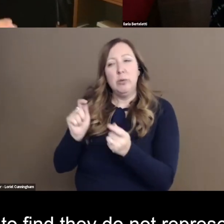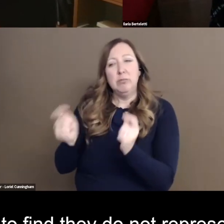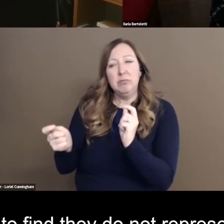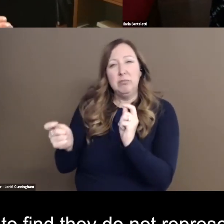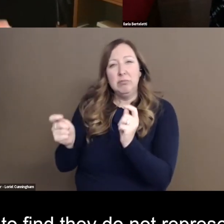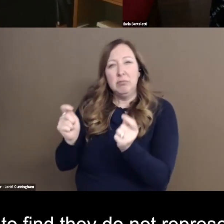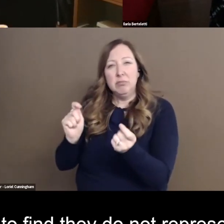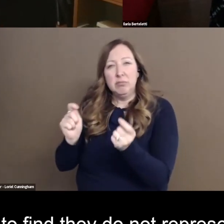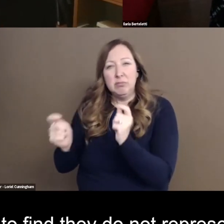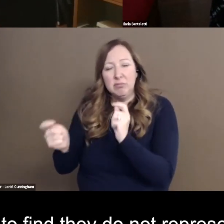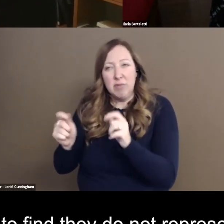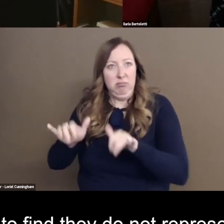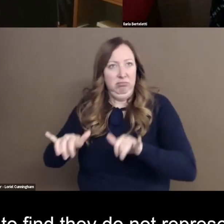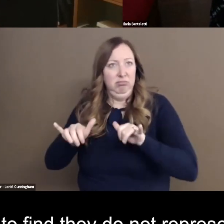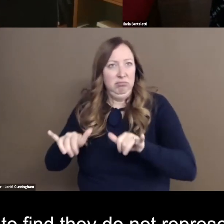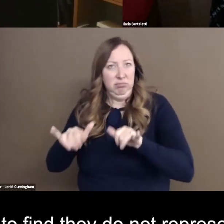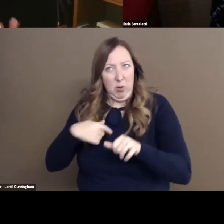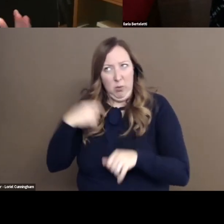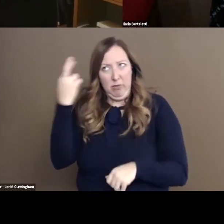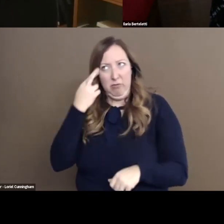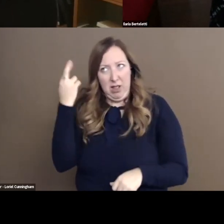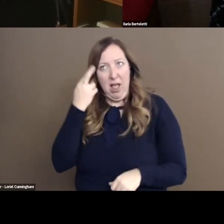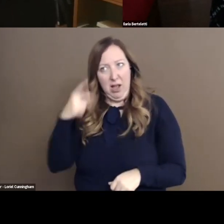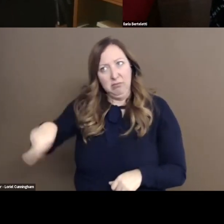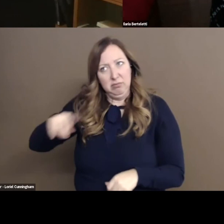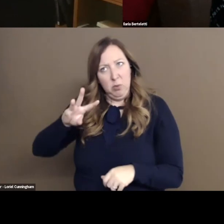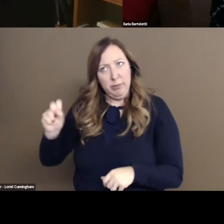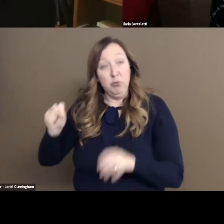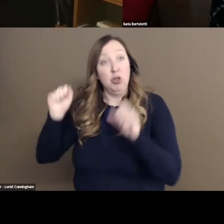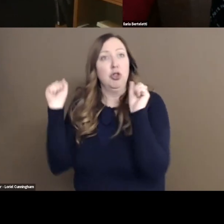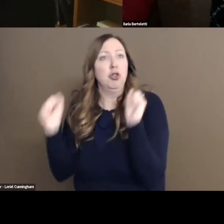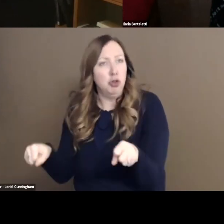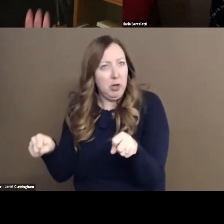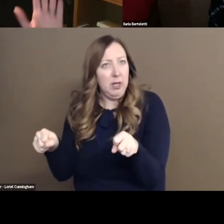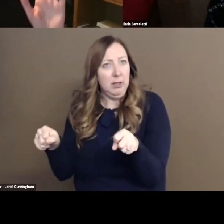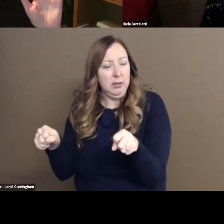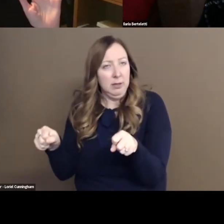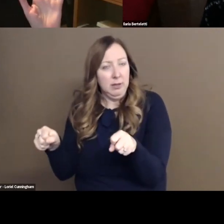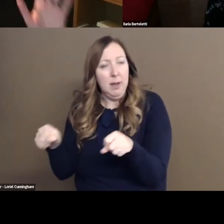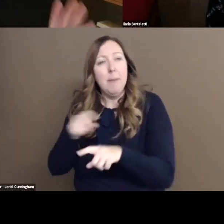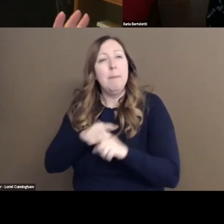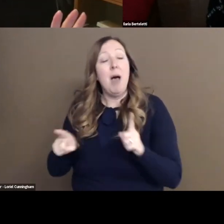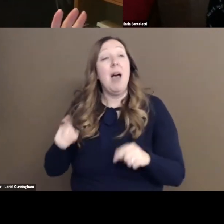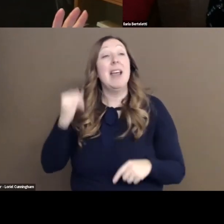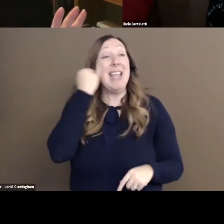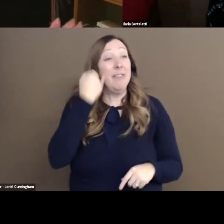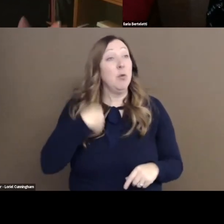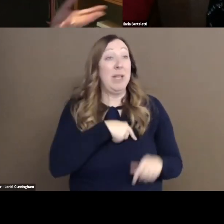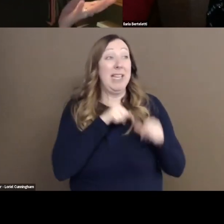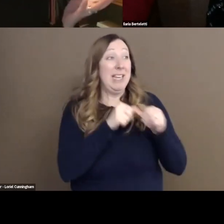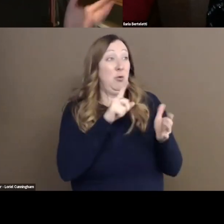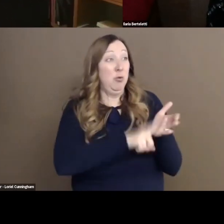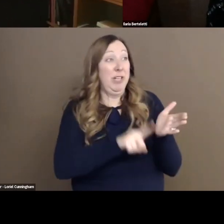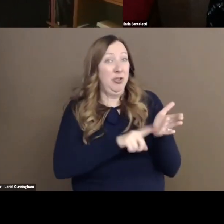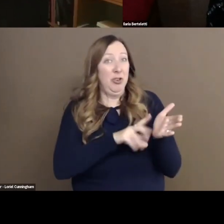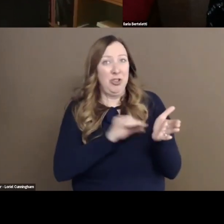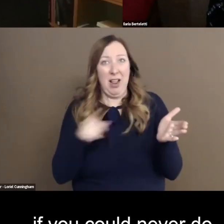do not represent geometric structure that would be absent structure so that was that's a strong example i